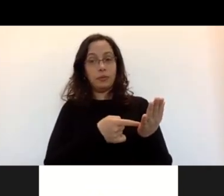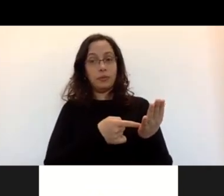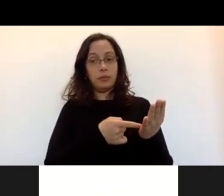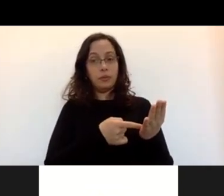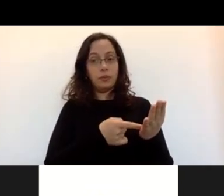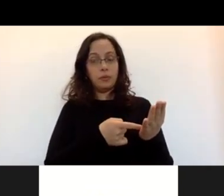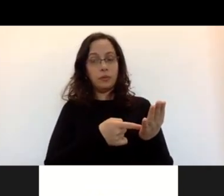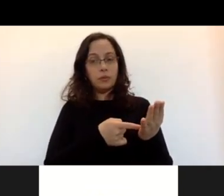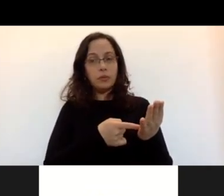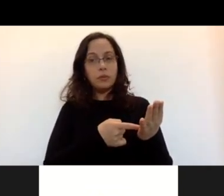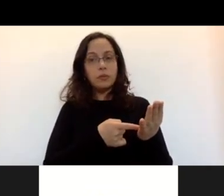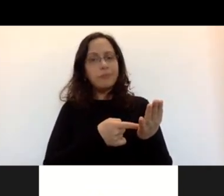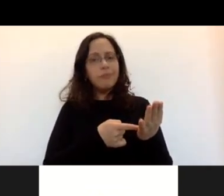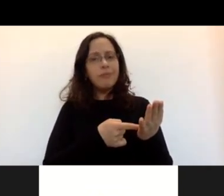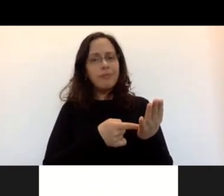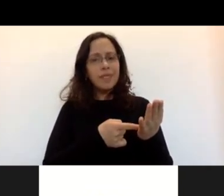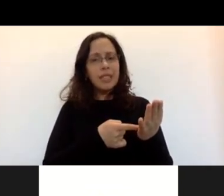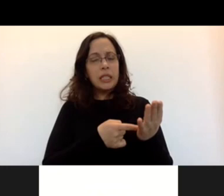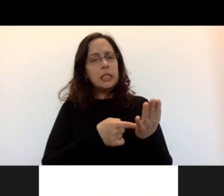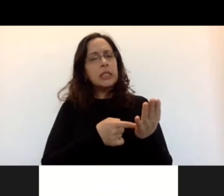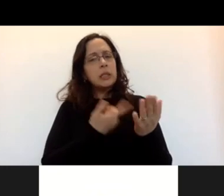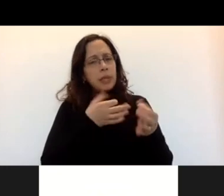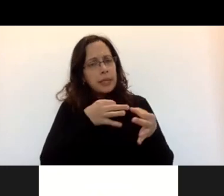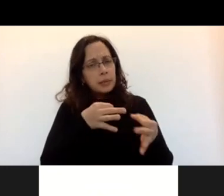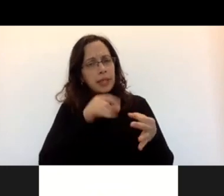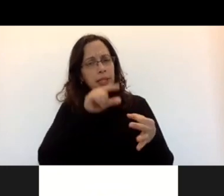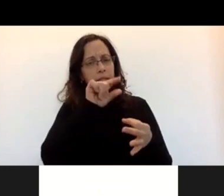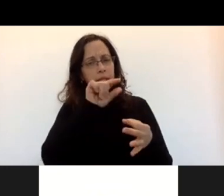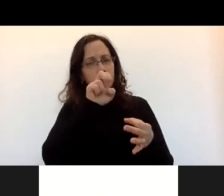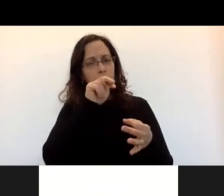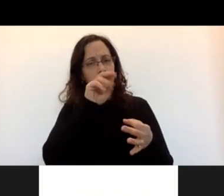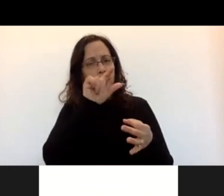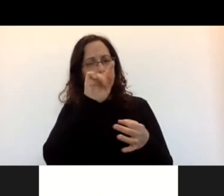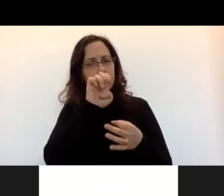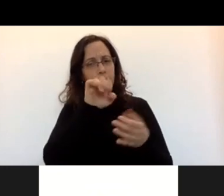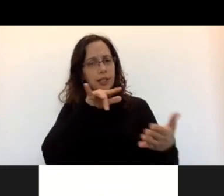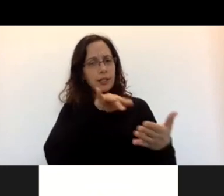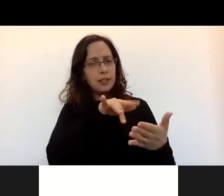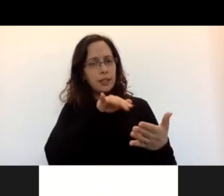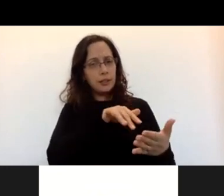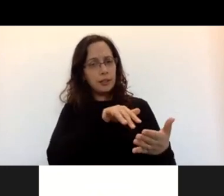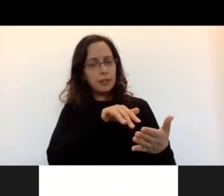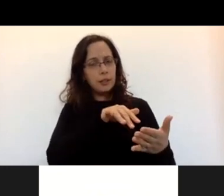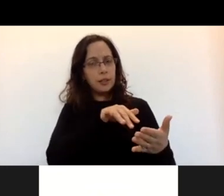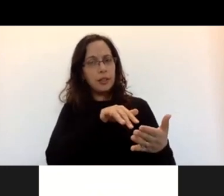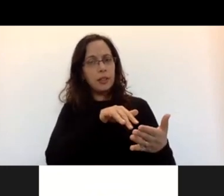talking to the field of genocide studies and and the–the deep dive that genocide studies has